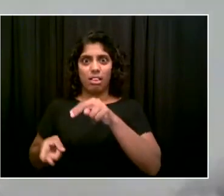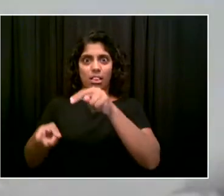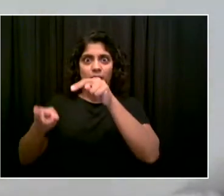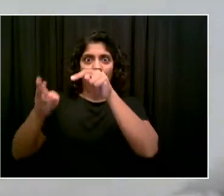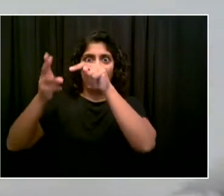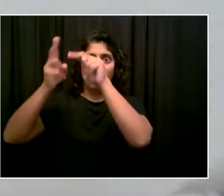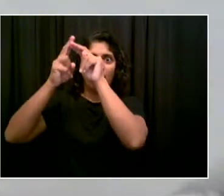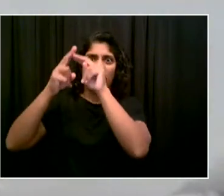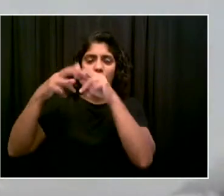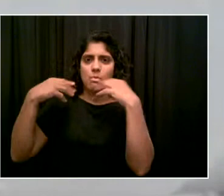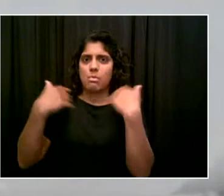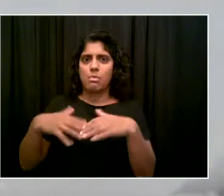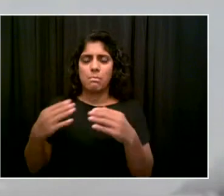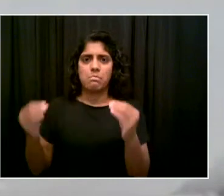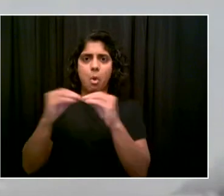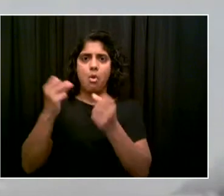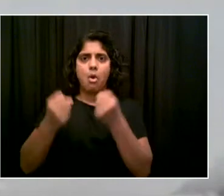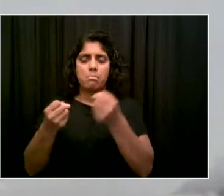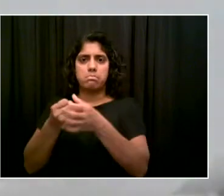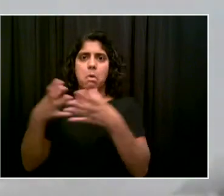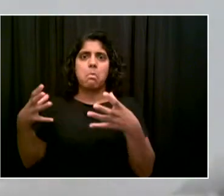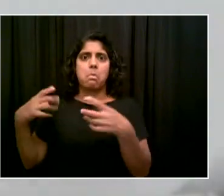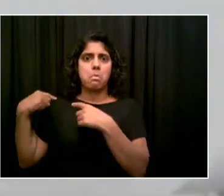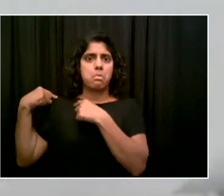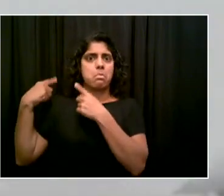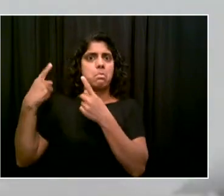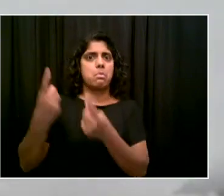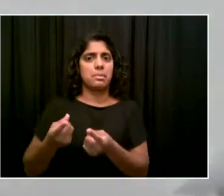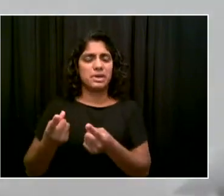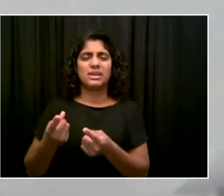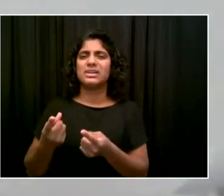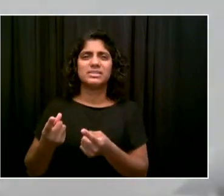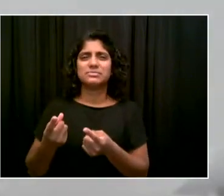MANHATTAN IS CHOKED WITH TRAFFIC RIGHT NOW. THE RECOVERY WON'T BE BUILT ON GRIDLOCK AND POLLUTED AIR.